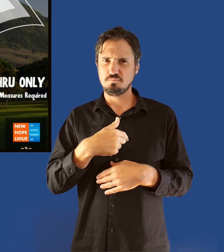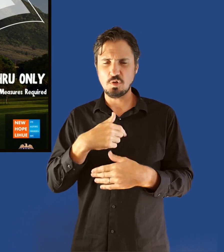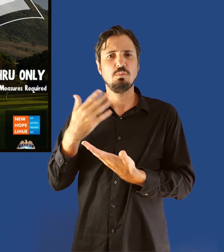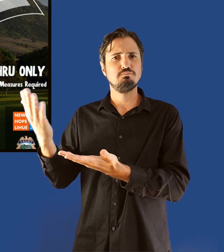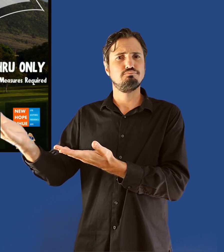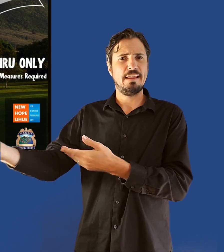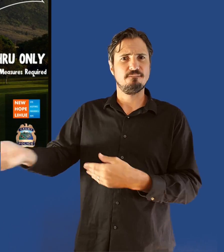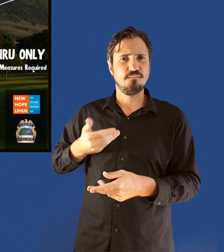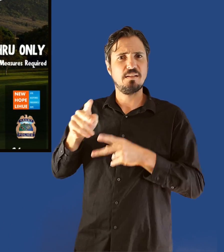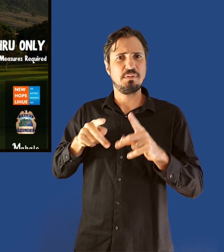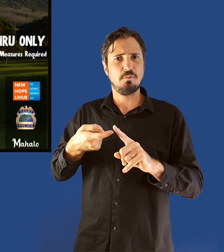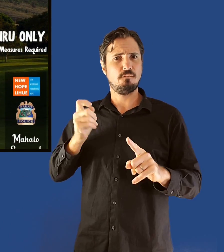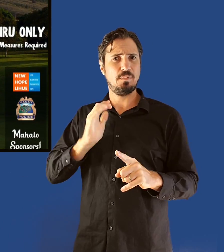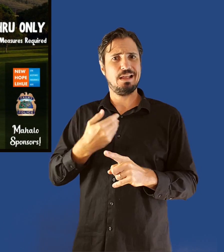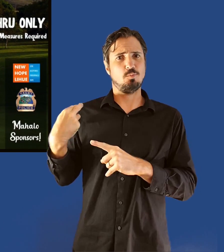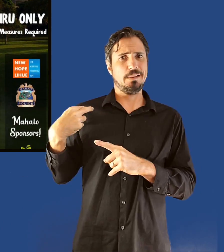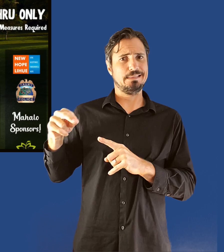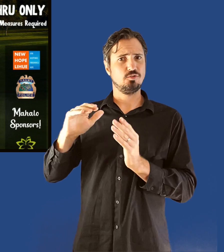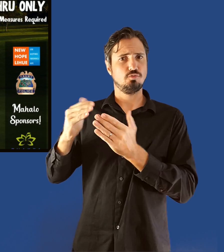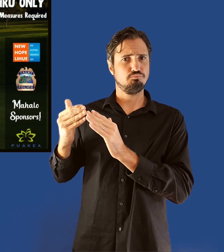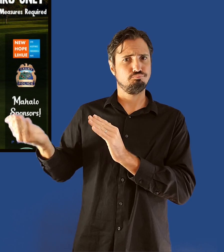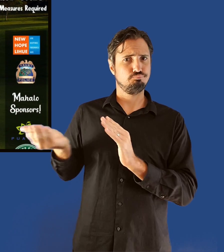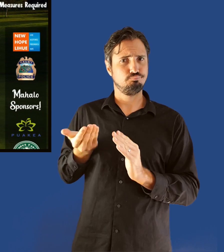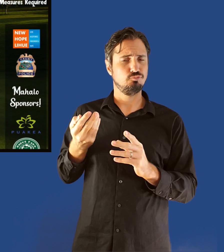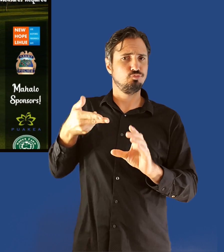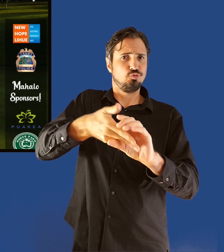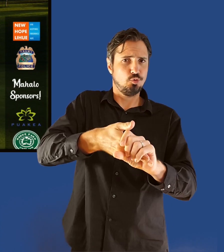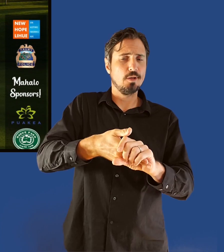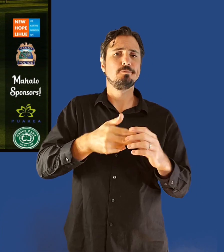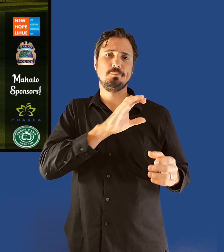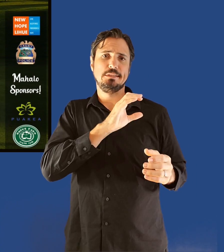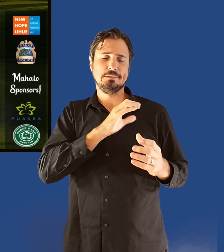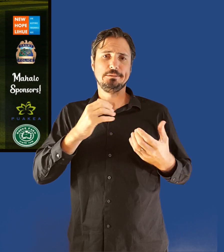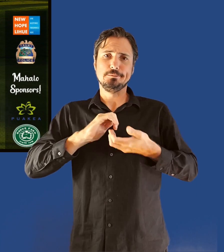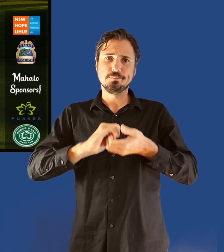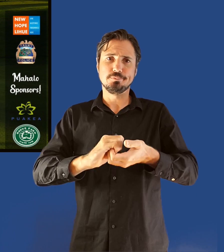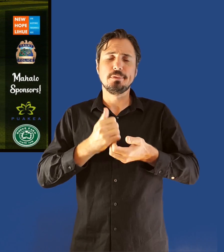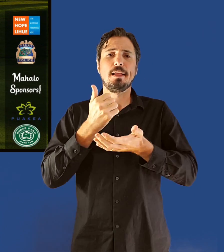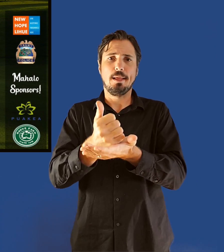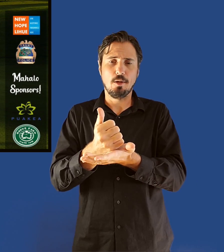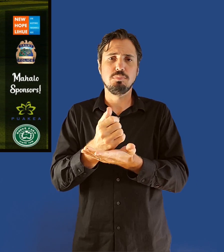build relationships and improve the quality of life in our community, especially during these challenging times.